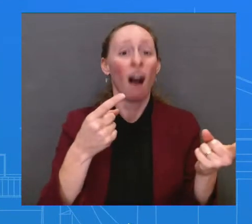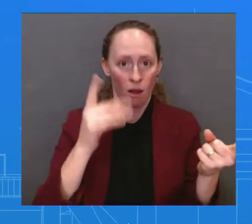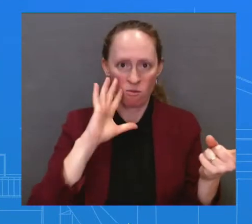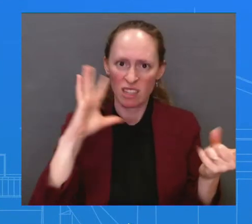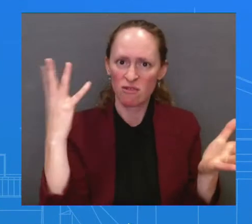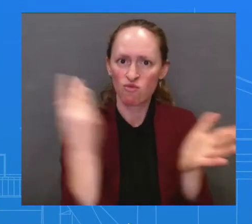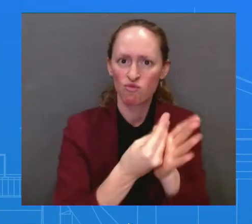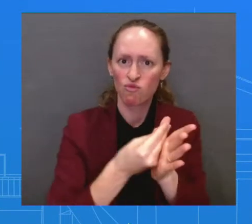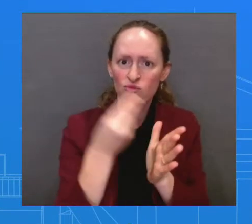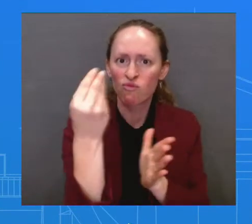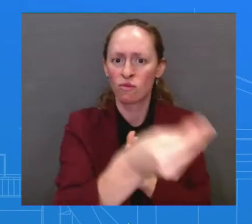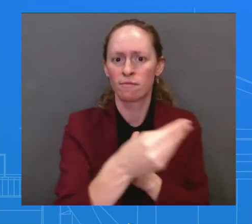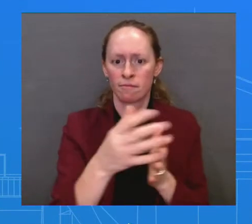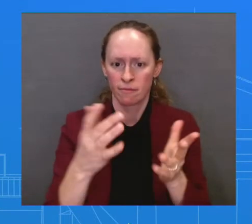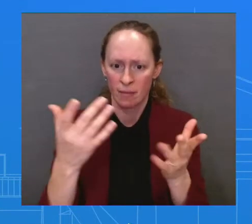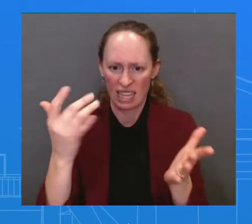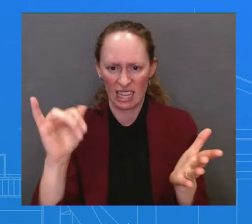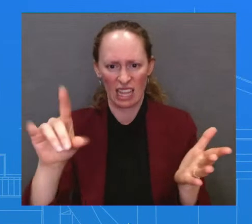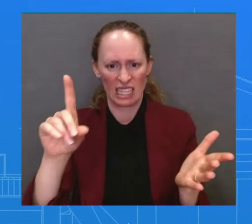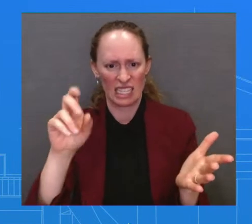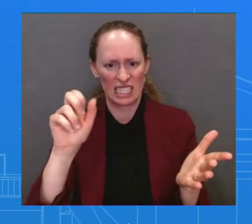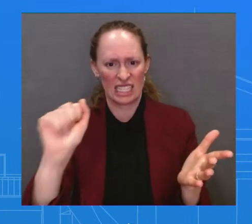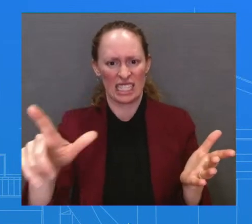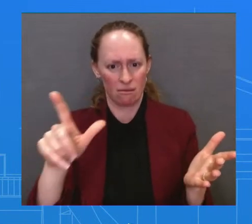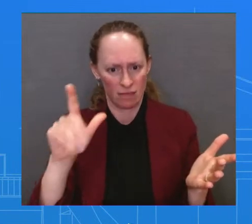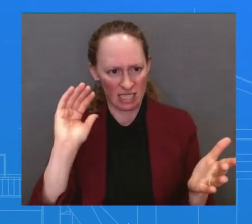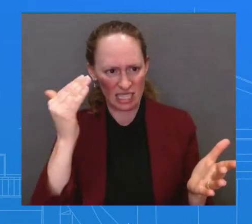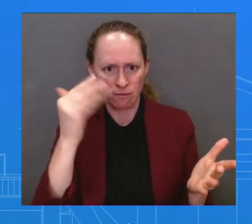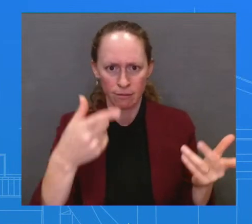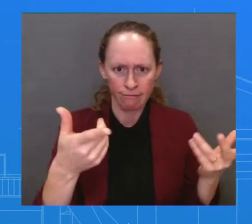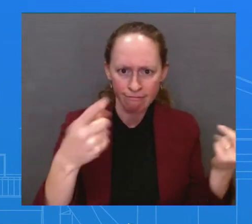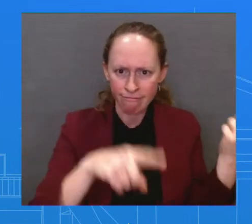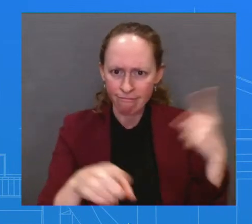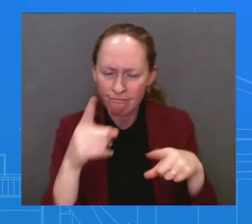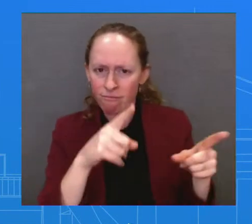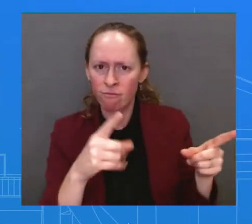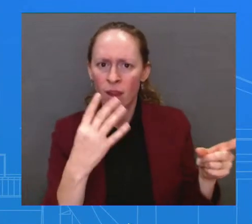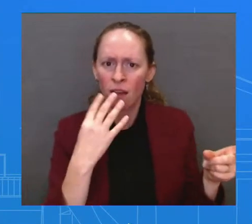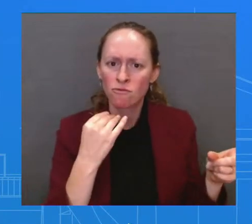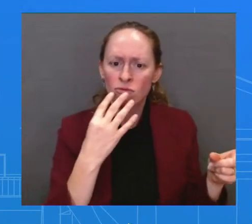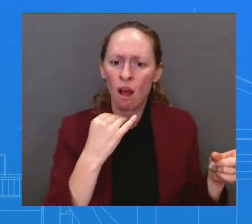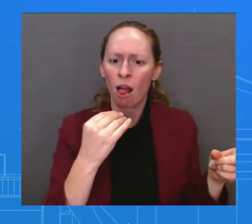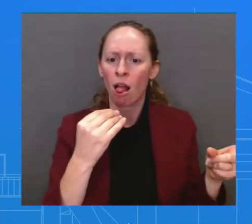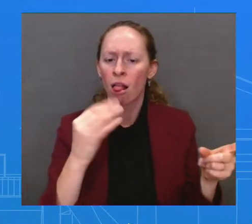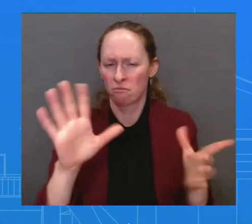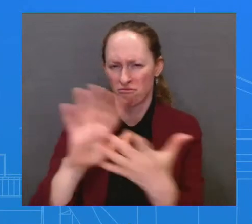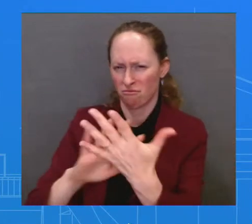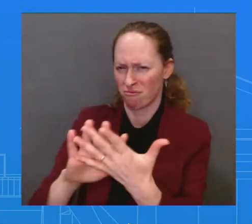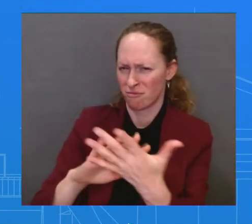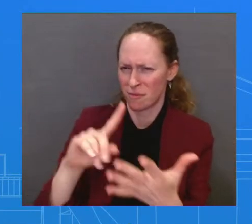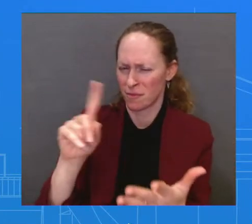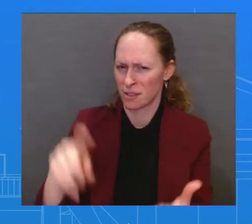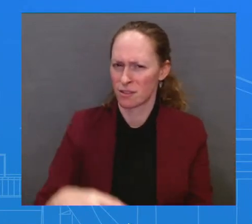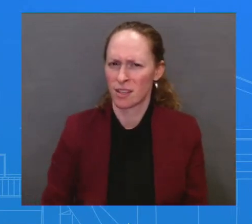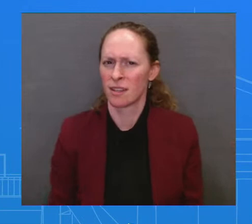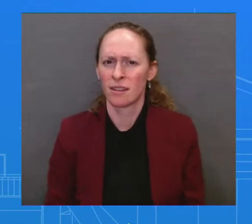This has been a longstanding position of Saudi Arabia. And, frankly, one of the major reasons that we are working overtime with partners